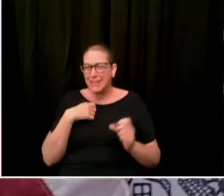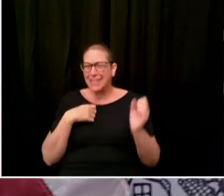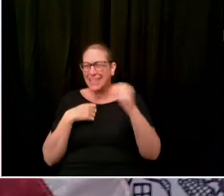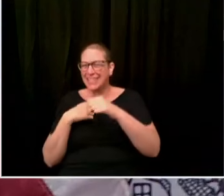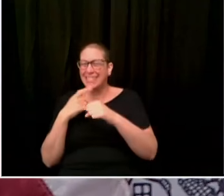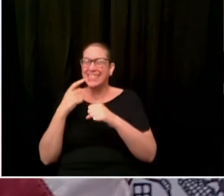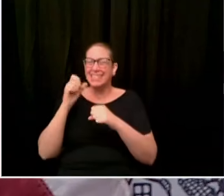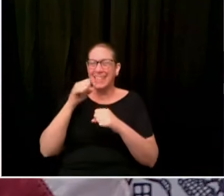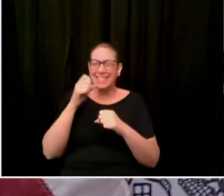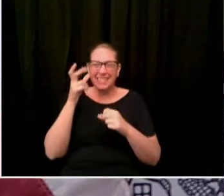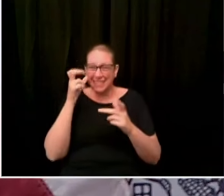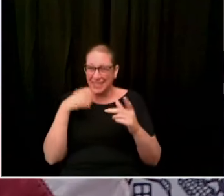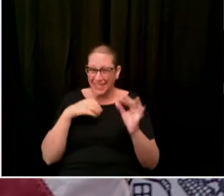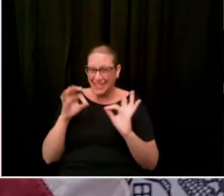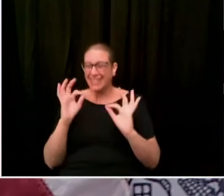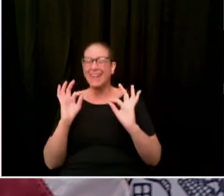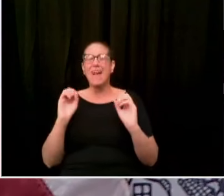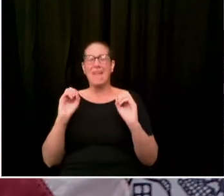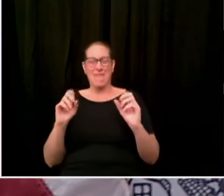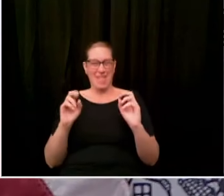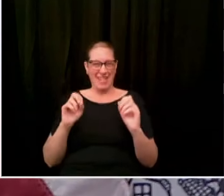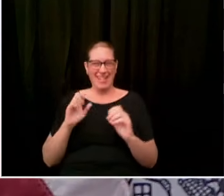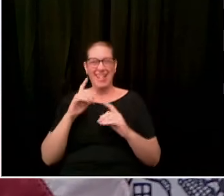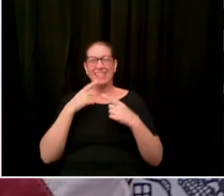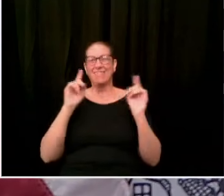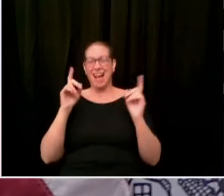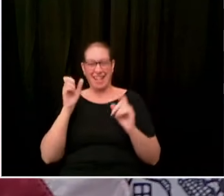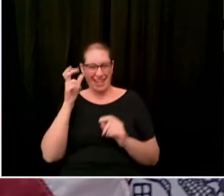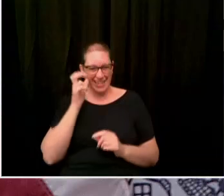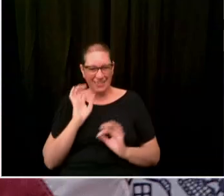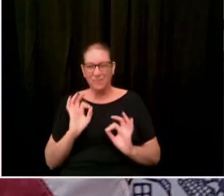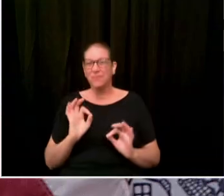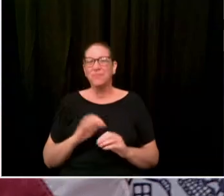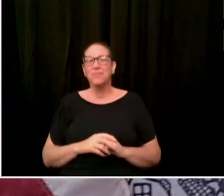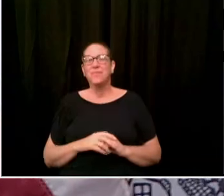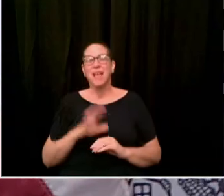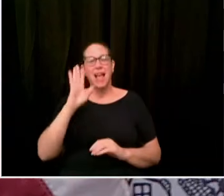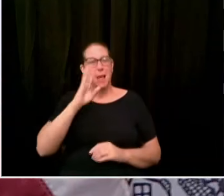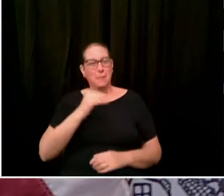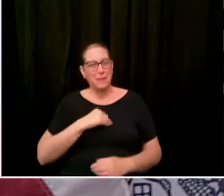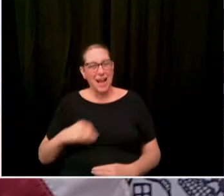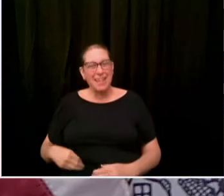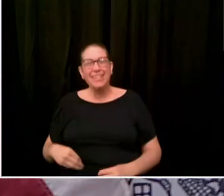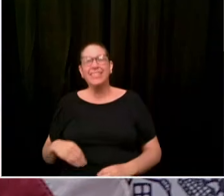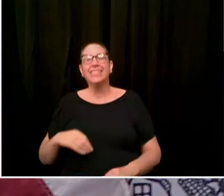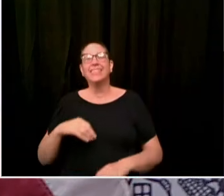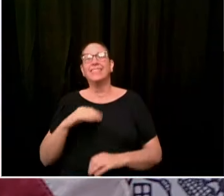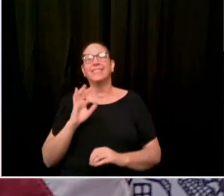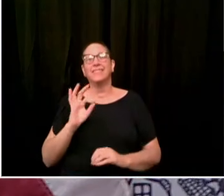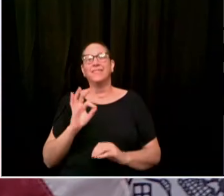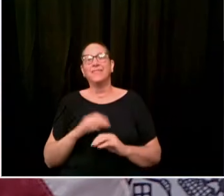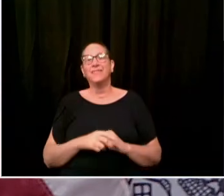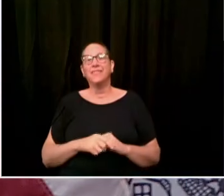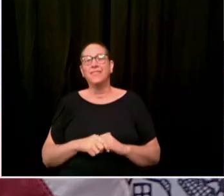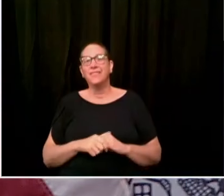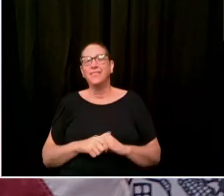JACOB, ARE YOU THERE? JACOB, CAN YOU HEAR ME? HI, MR. MAYOR. GOOD MORNING.